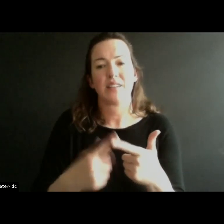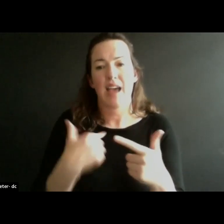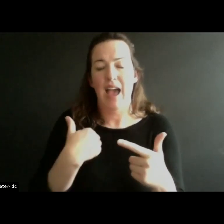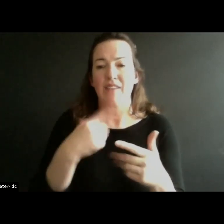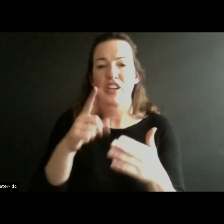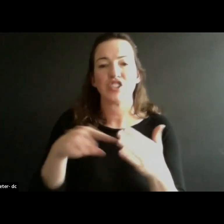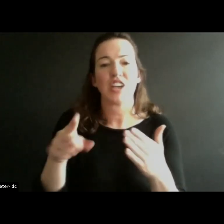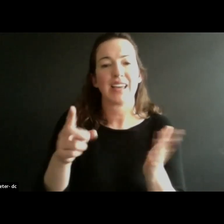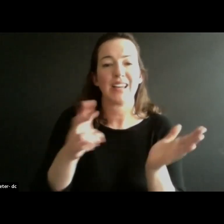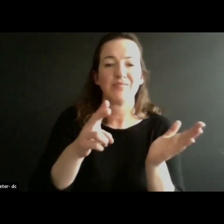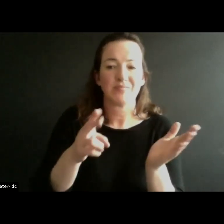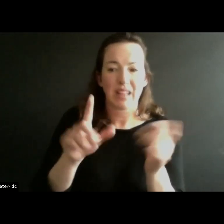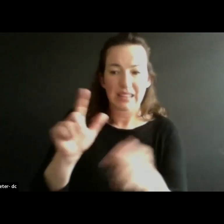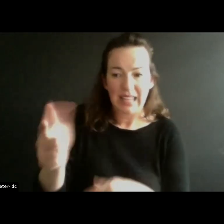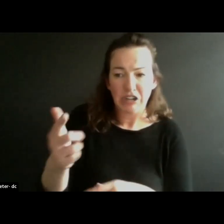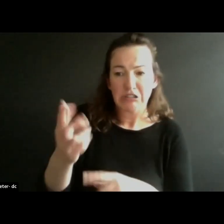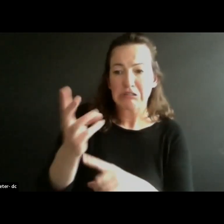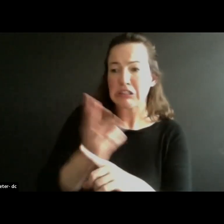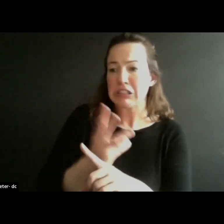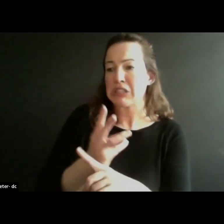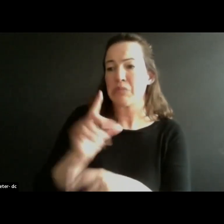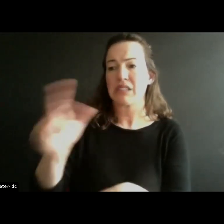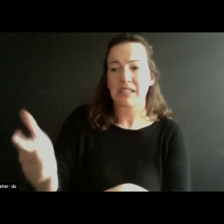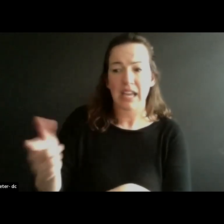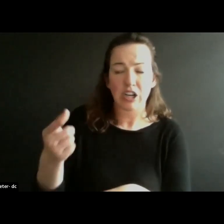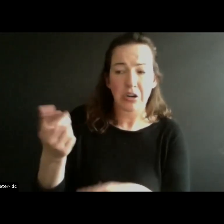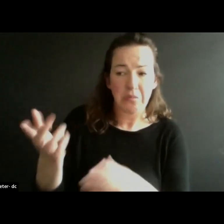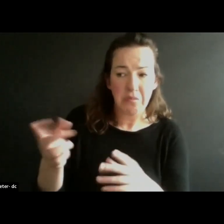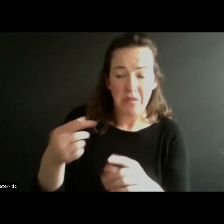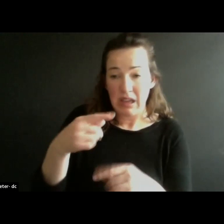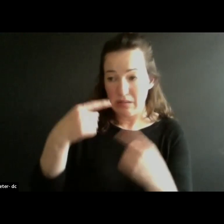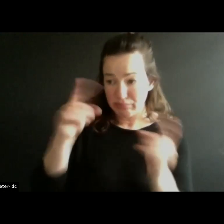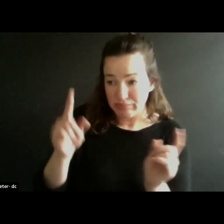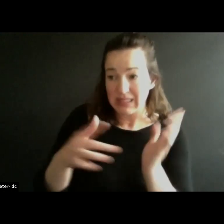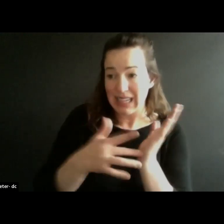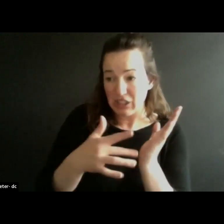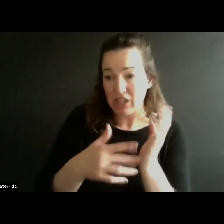later in, say, 6, 8 months later, to identify. Did the technology or the support that was